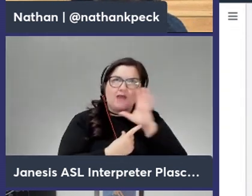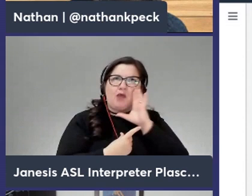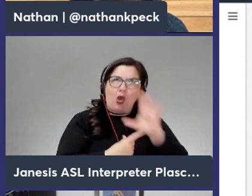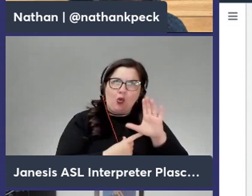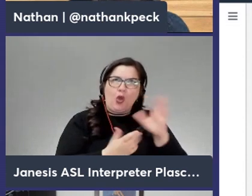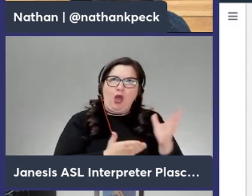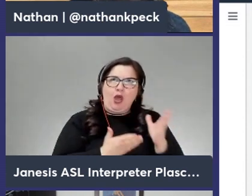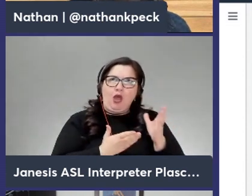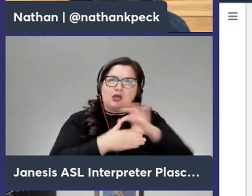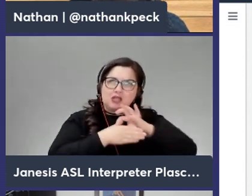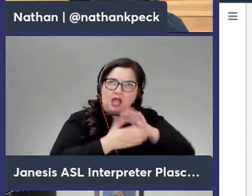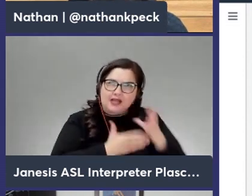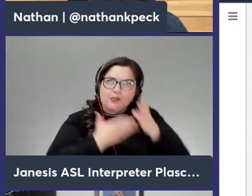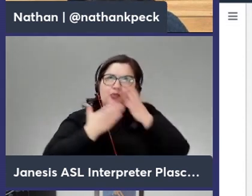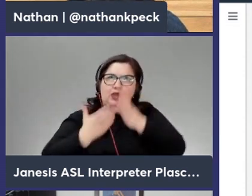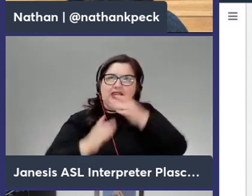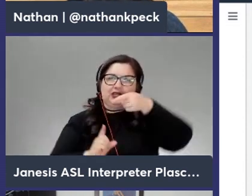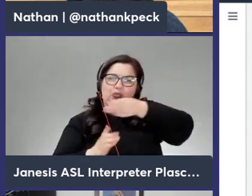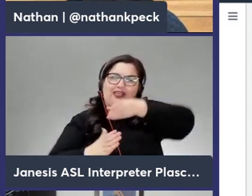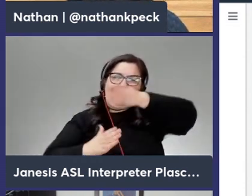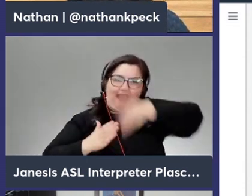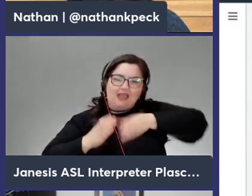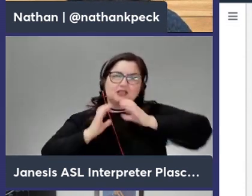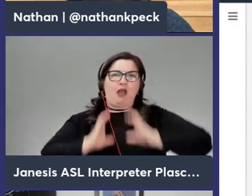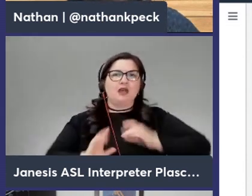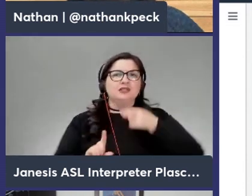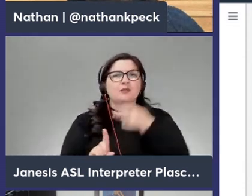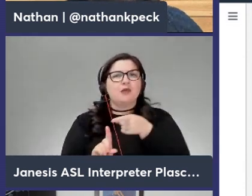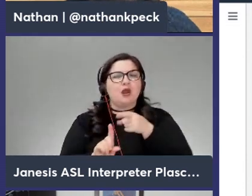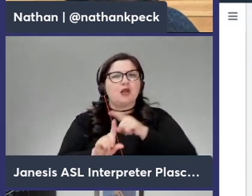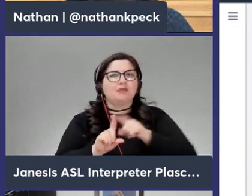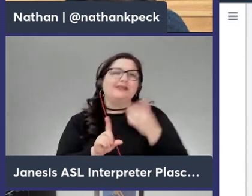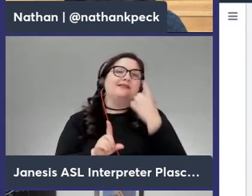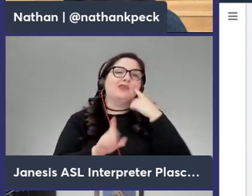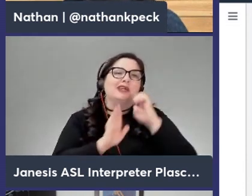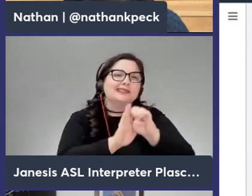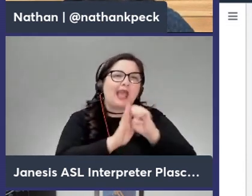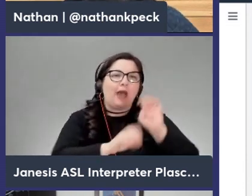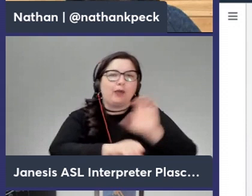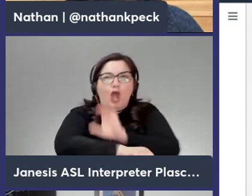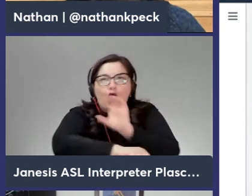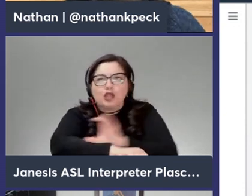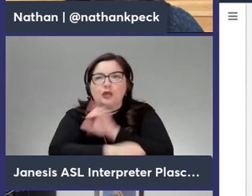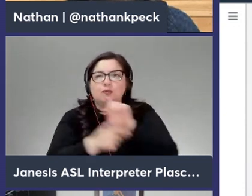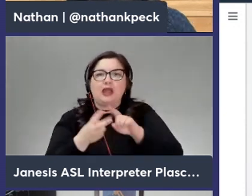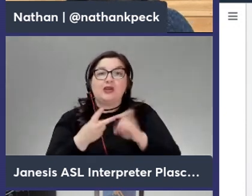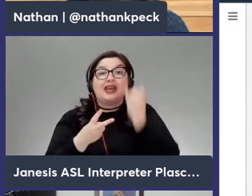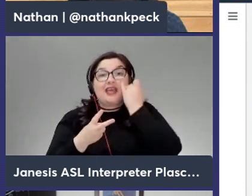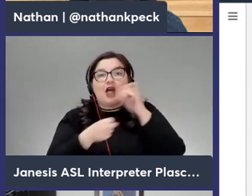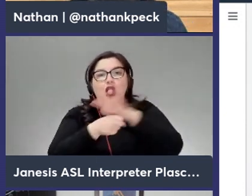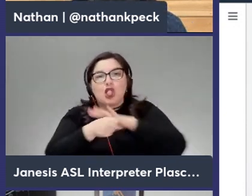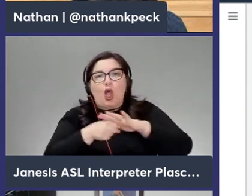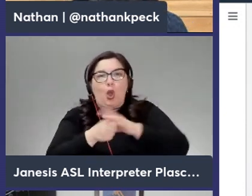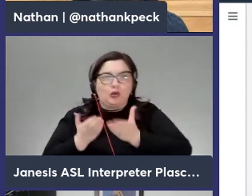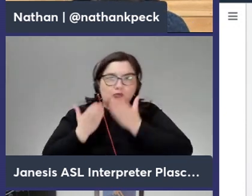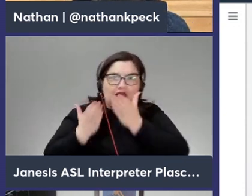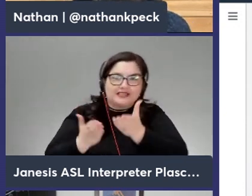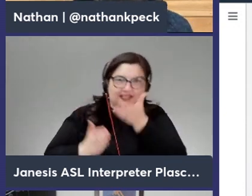to my end customer in Colorado, if there's a local CloudFront presence in Colorado, but what's the benefit of using CloudFront